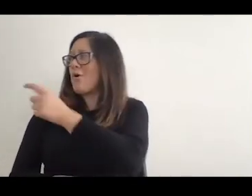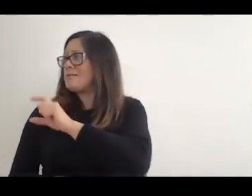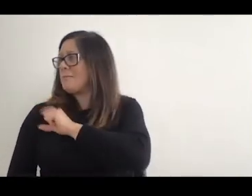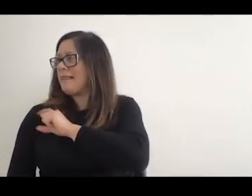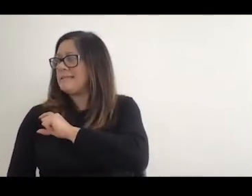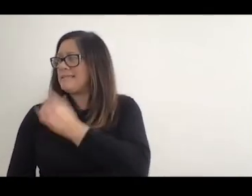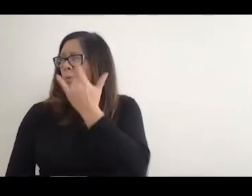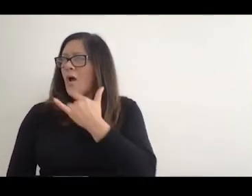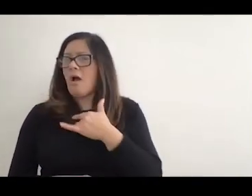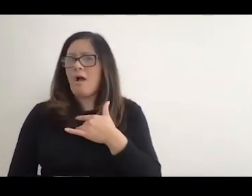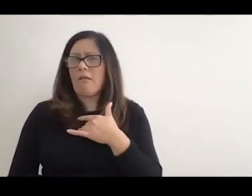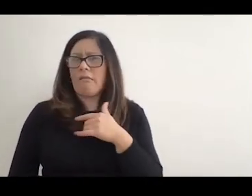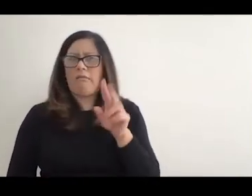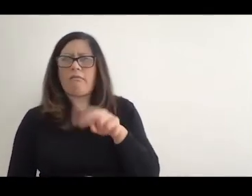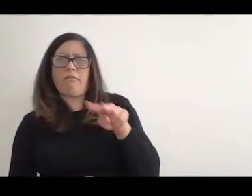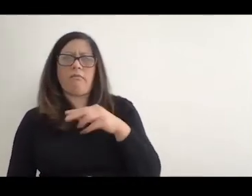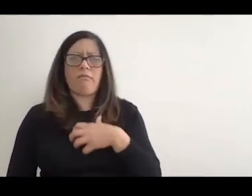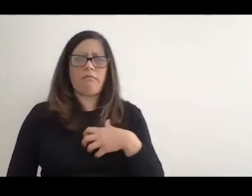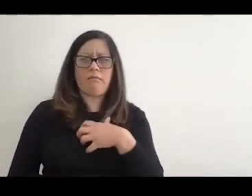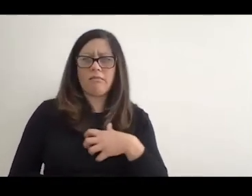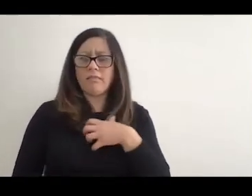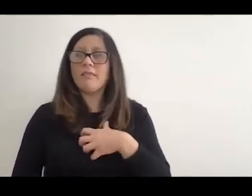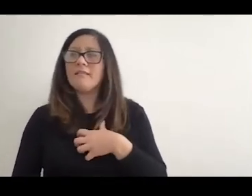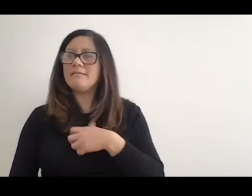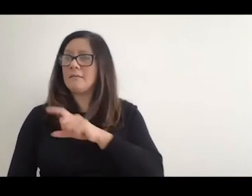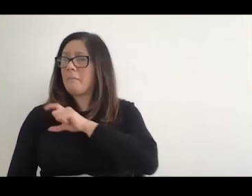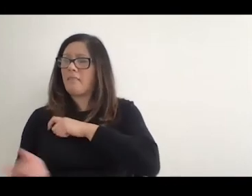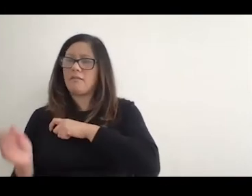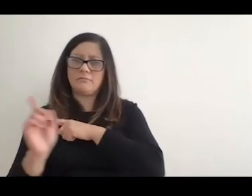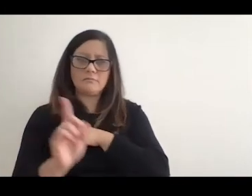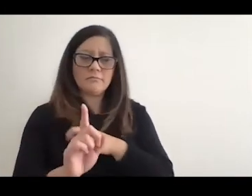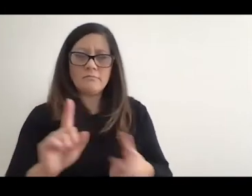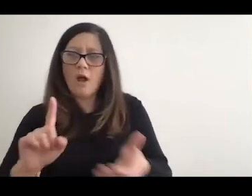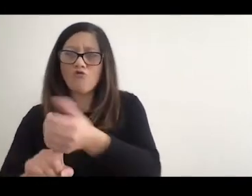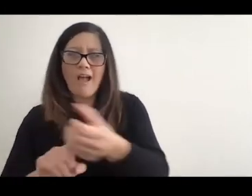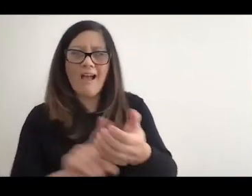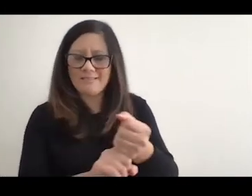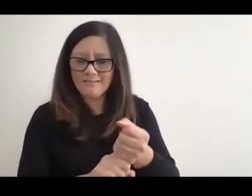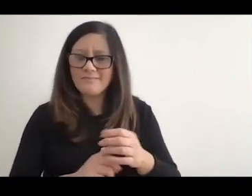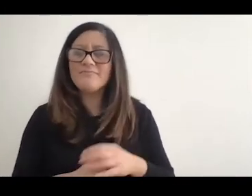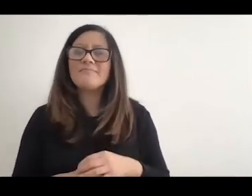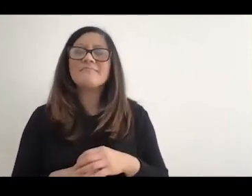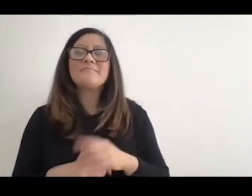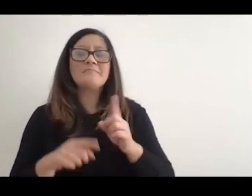And so they go around and continue to get arrested in order to help wipe this law off the books,